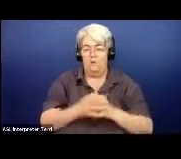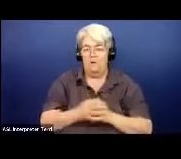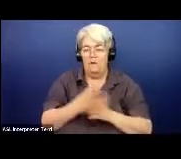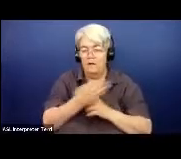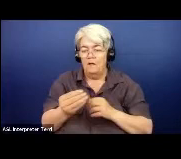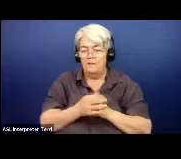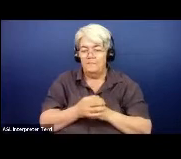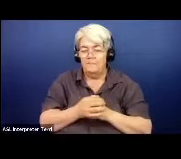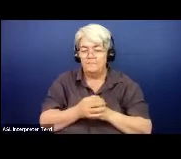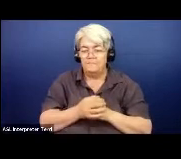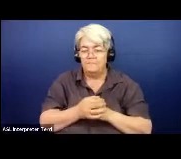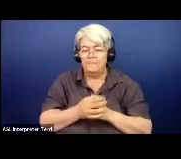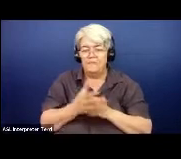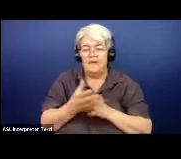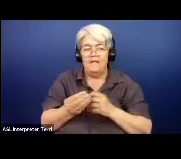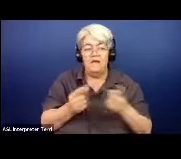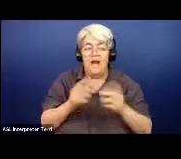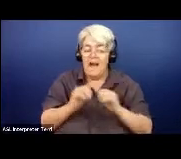it is to tell the story, do the messaging,